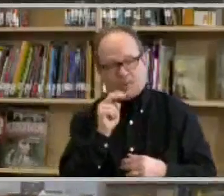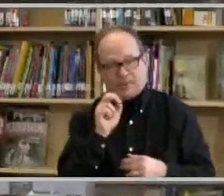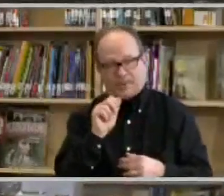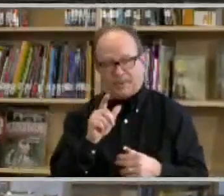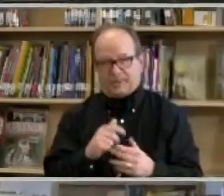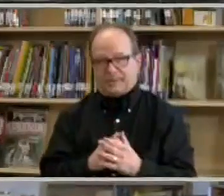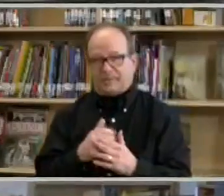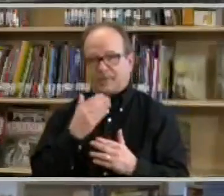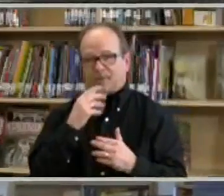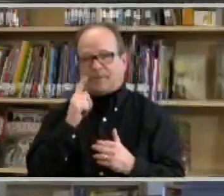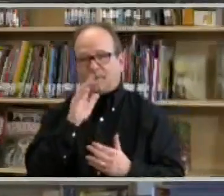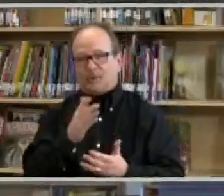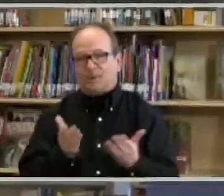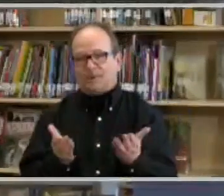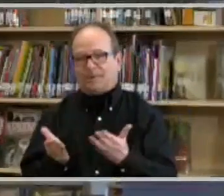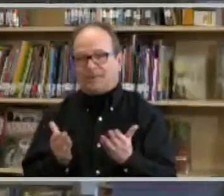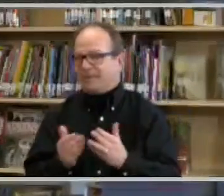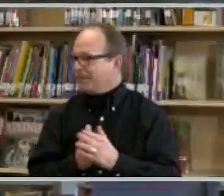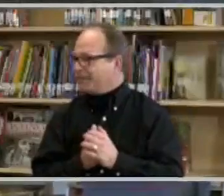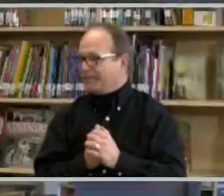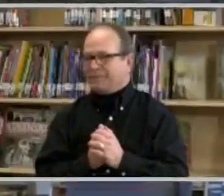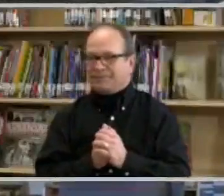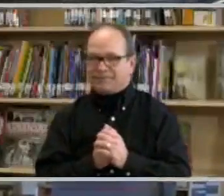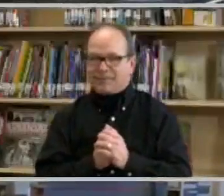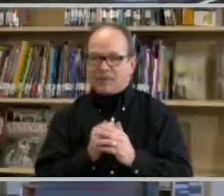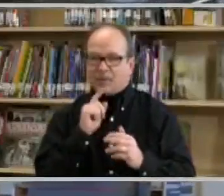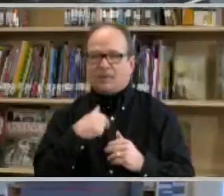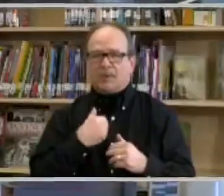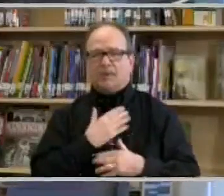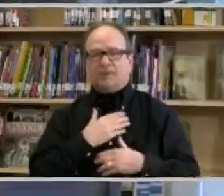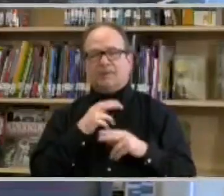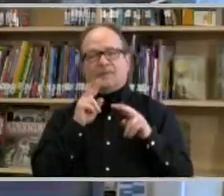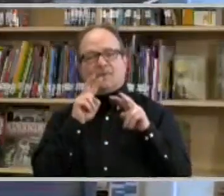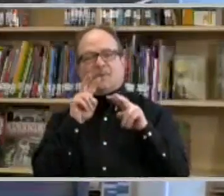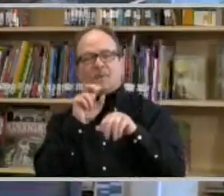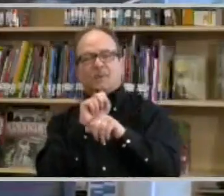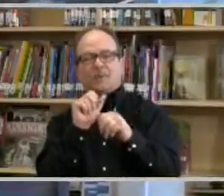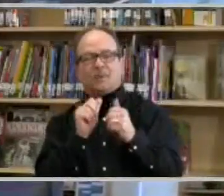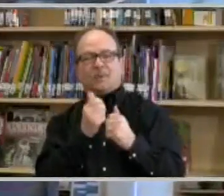COMMUNITY IN D.C. OKAY, WELL THANKS FOR THAT, NEIL. THANK YOU FOR YOUR SERVICE, AND